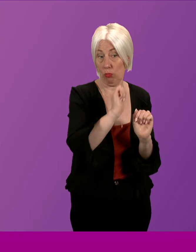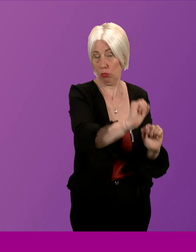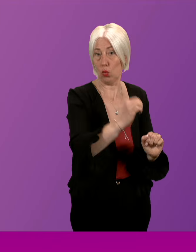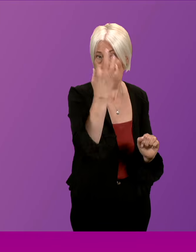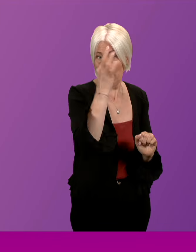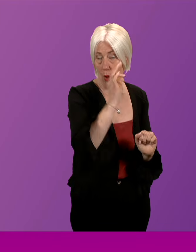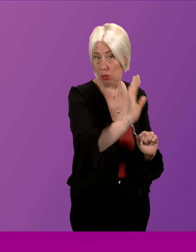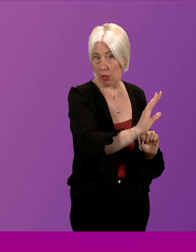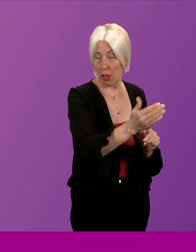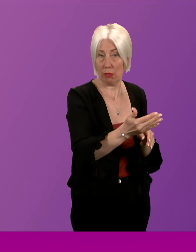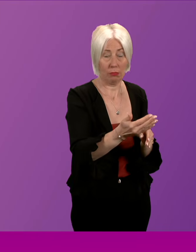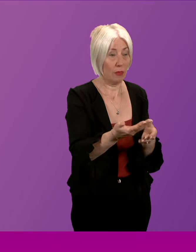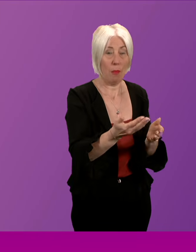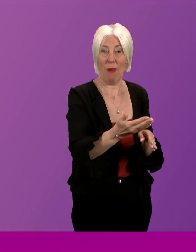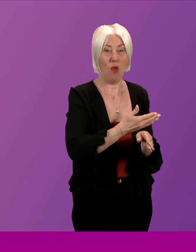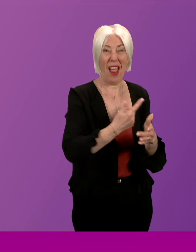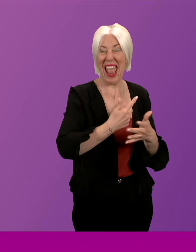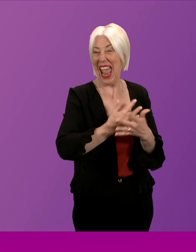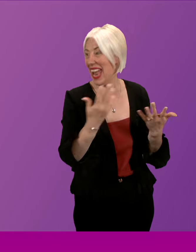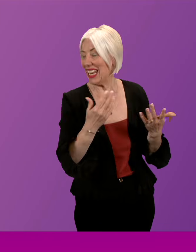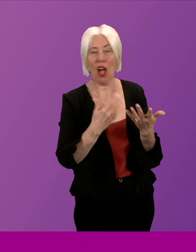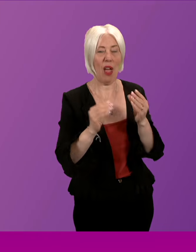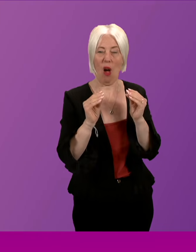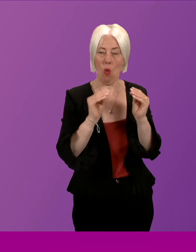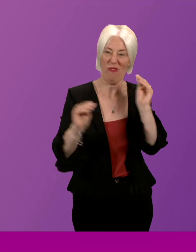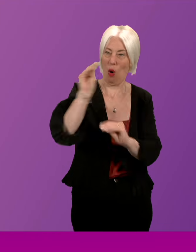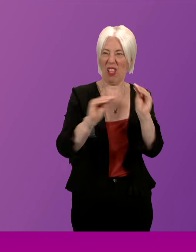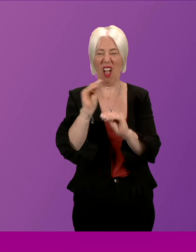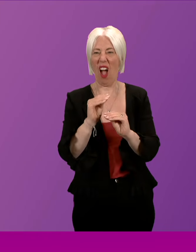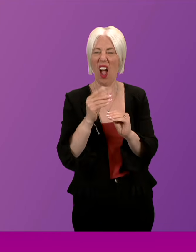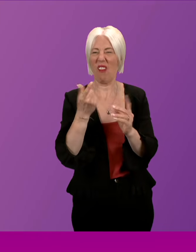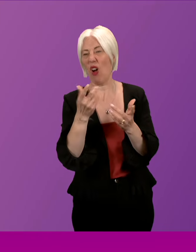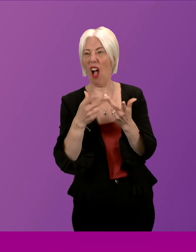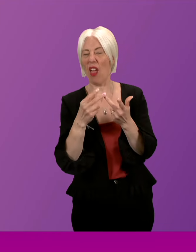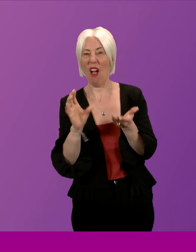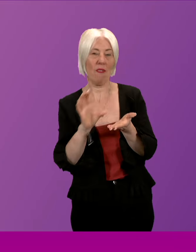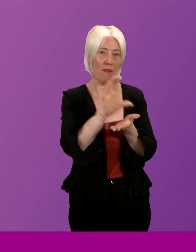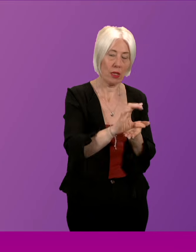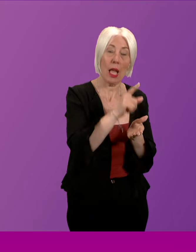Council in advance of any Bellwin formula applications, to make sure that the council